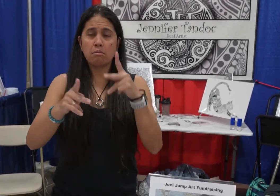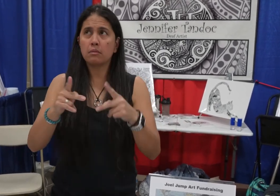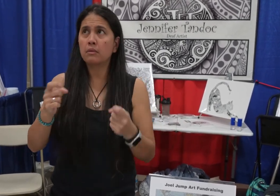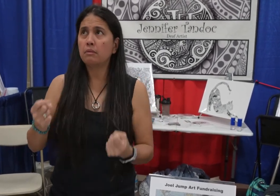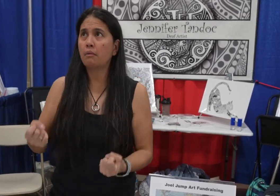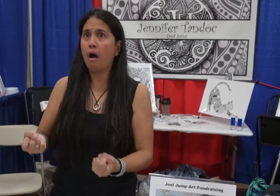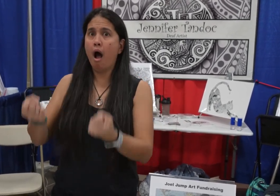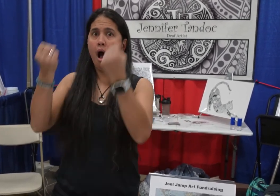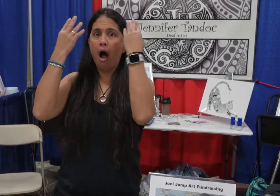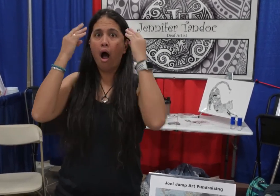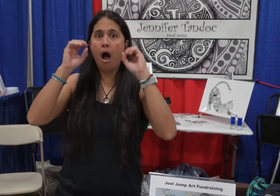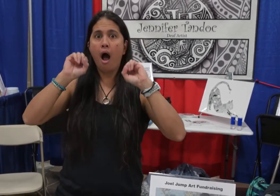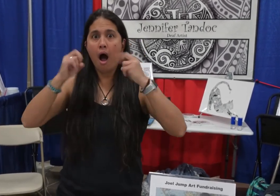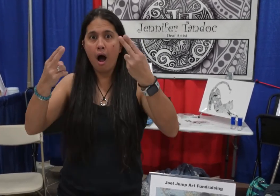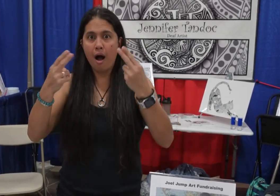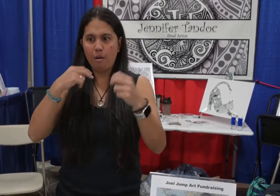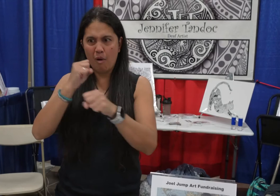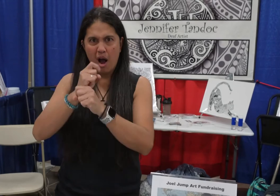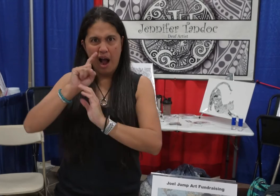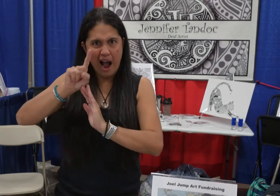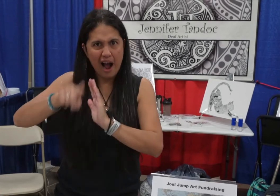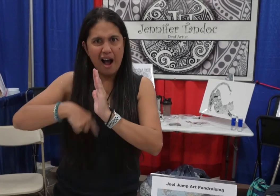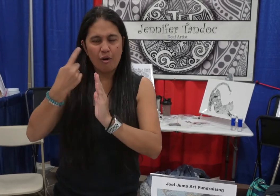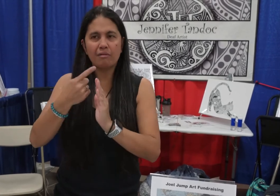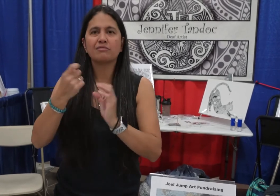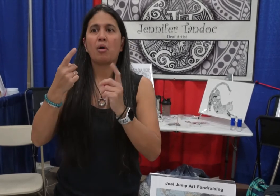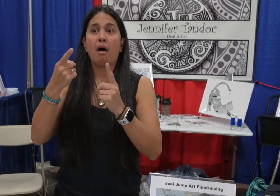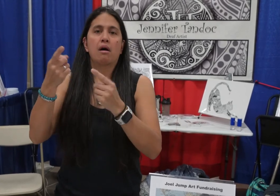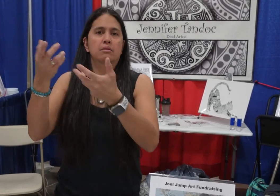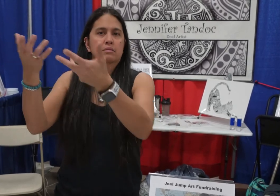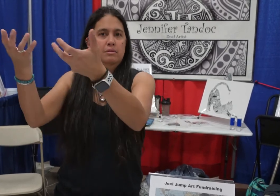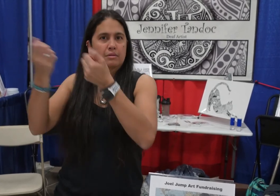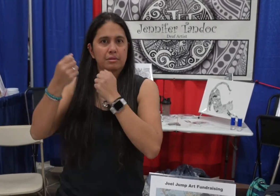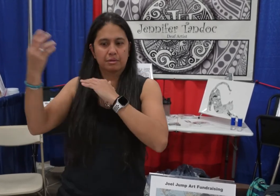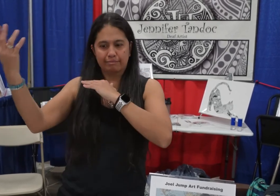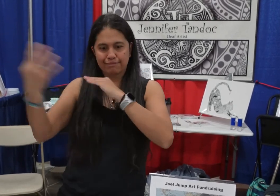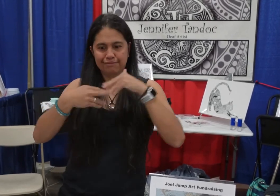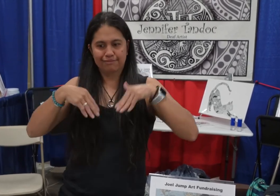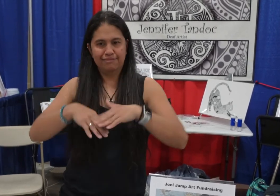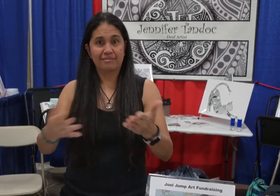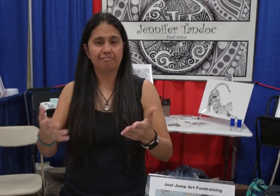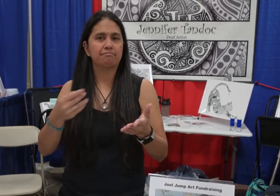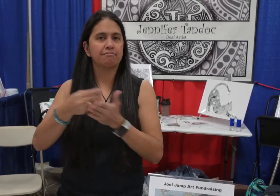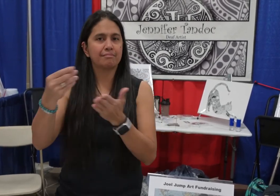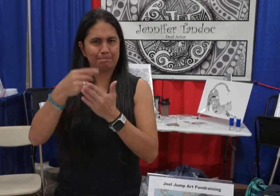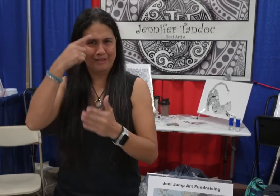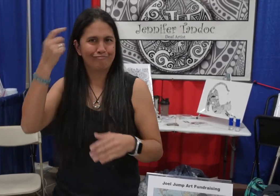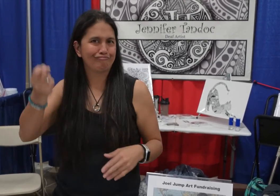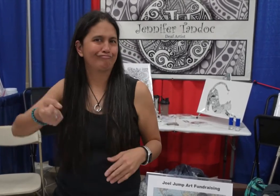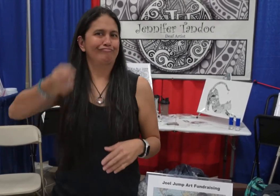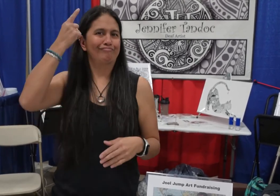People learn about the many hours I spend on this, and then they come in to buy my art because they understand.